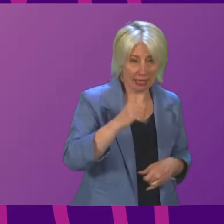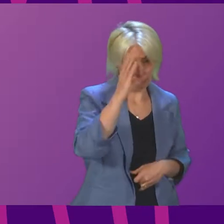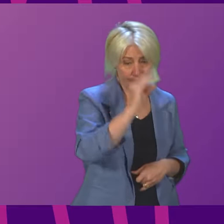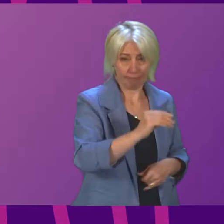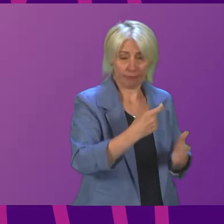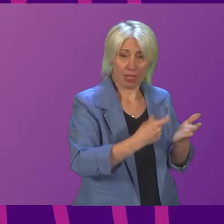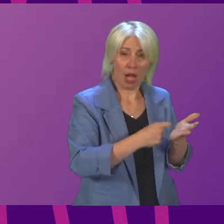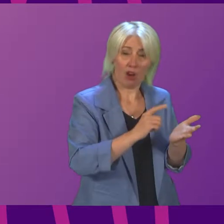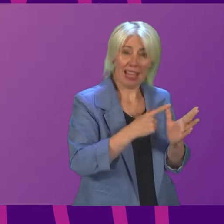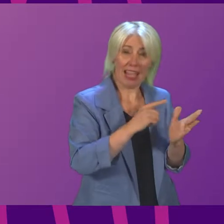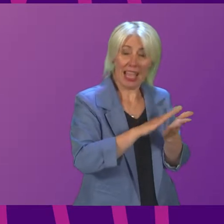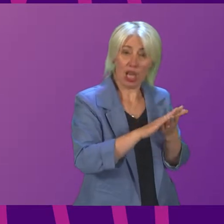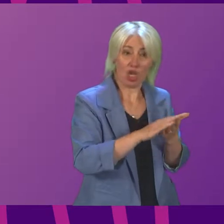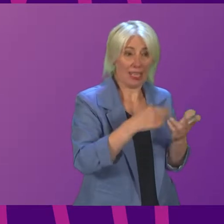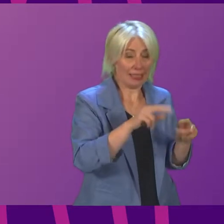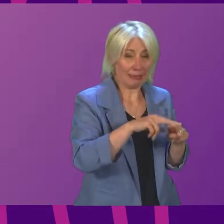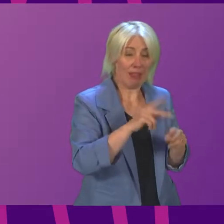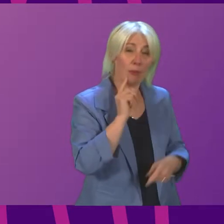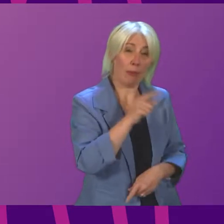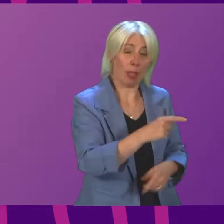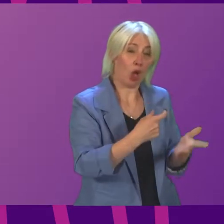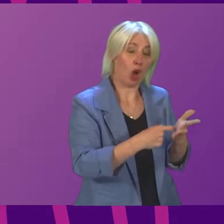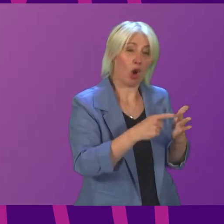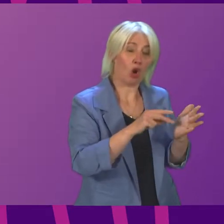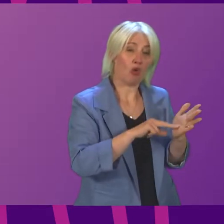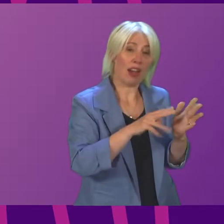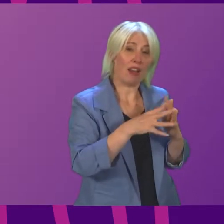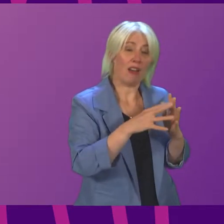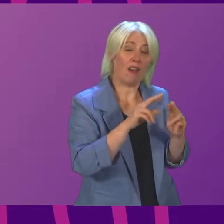the people of Renfrewshire whether he is confident of protecting their services this winter?